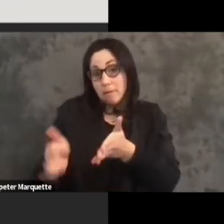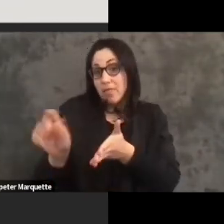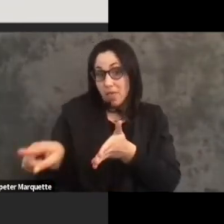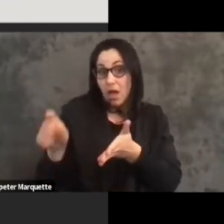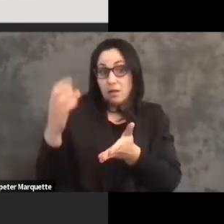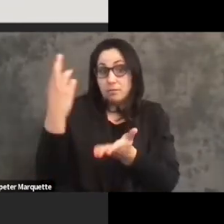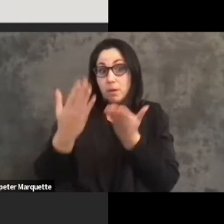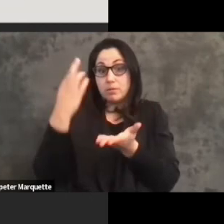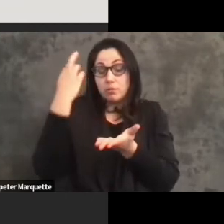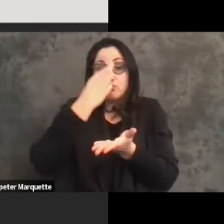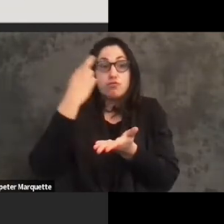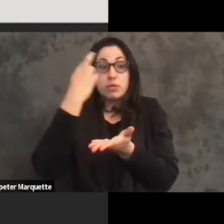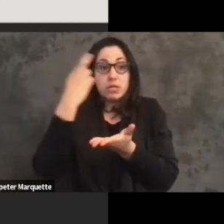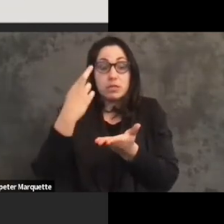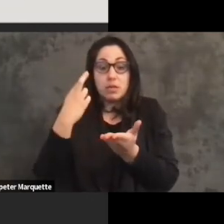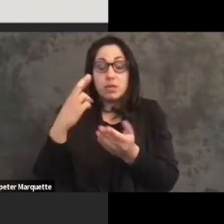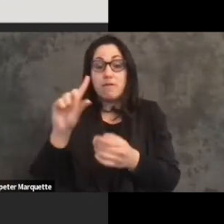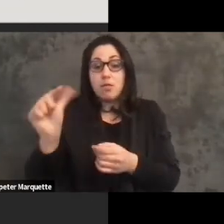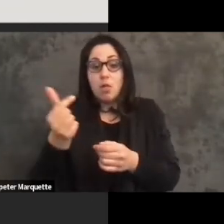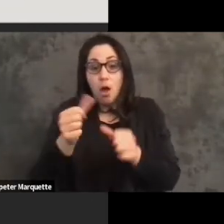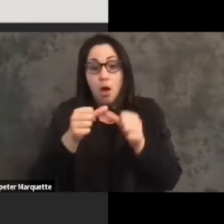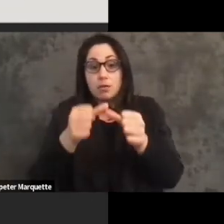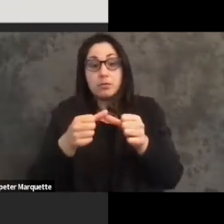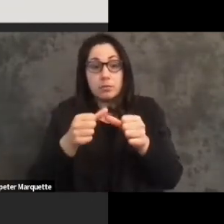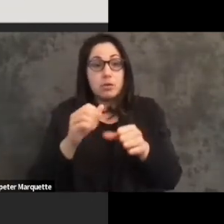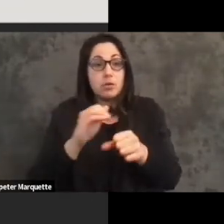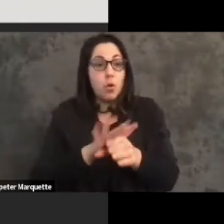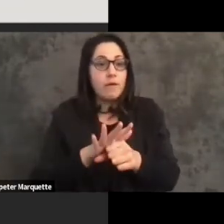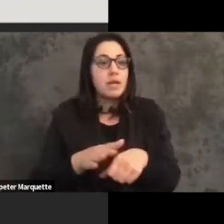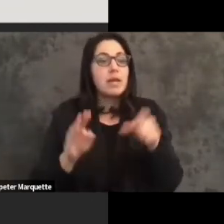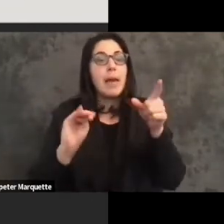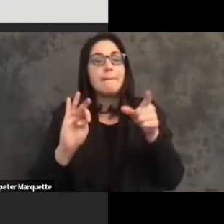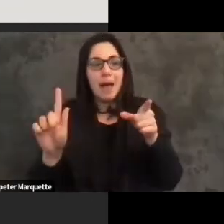Can you speak on the recent findings that have come out about T cell depletion as a